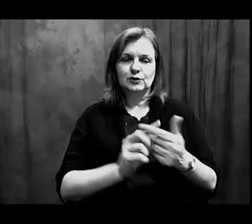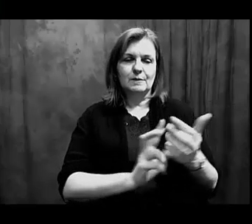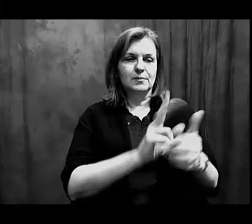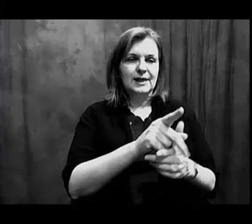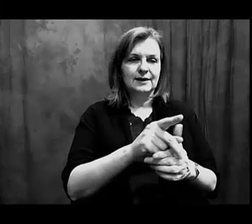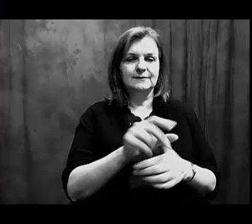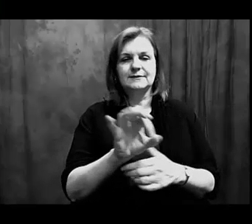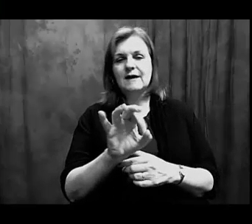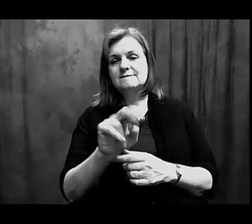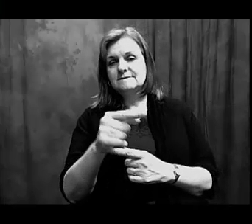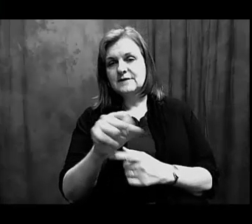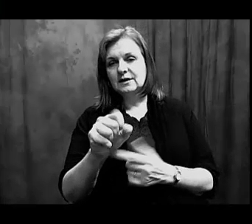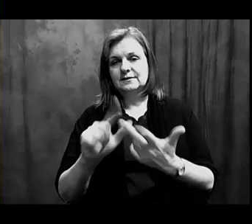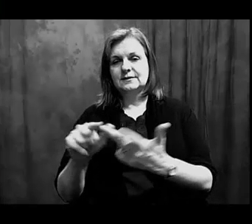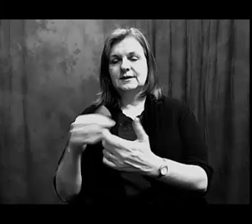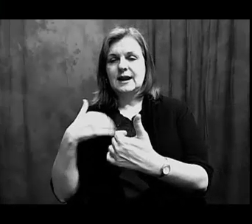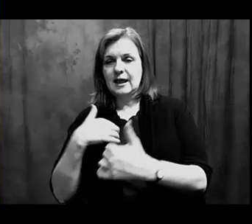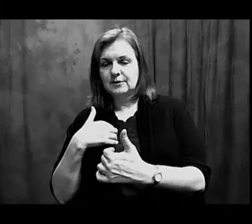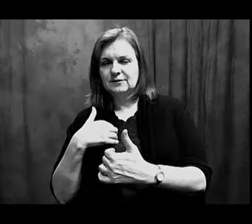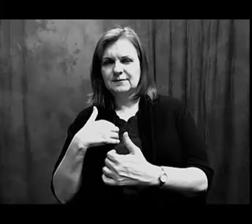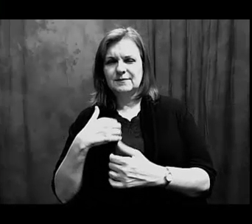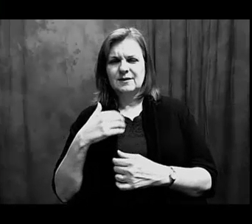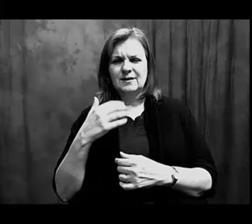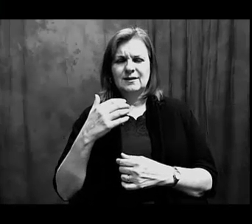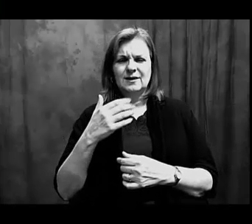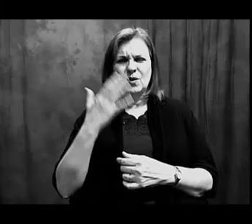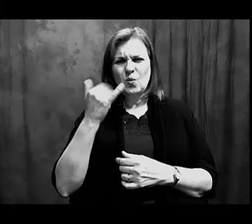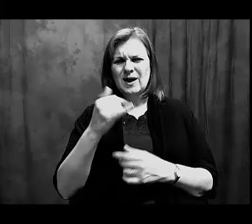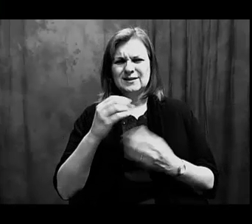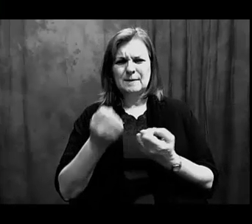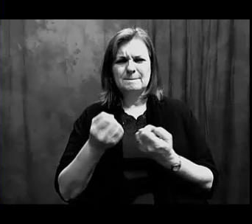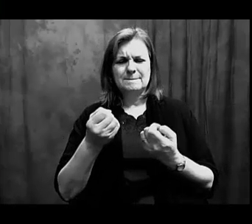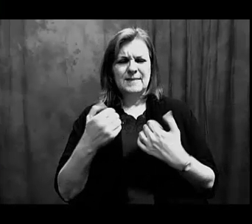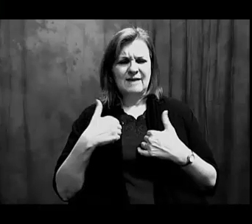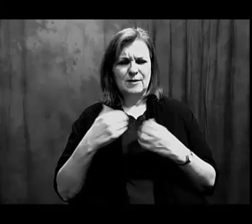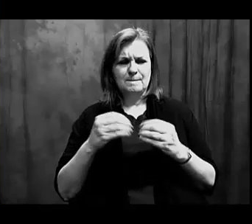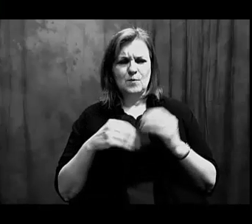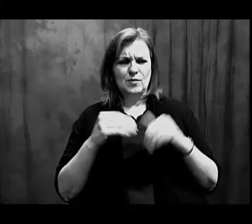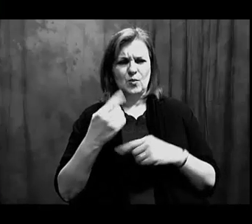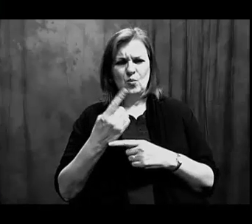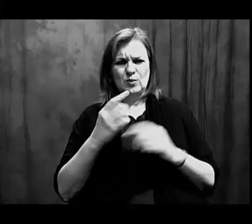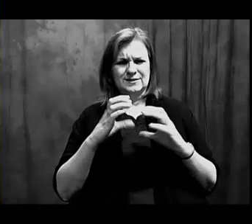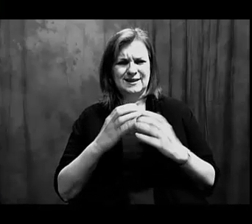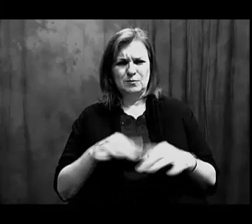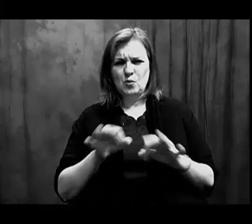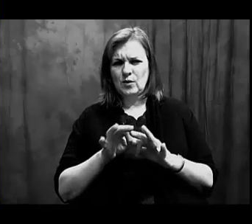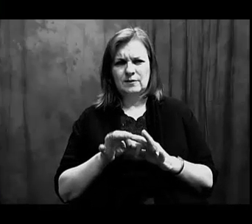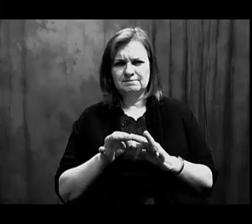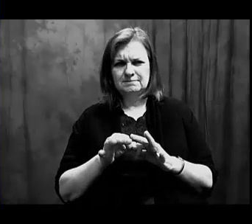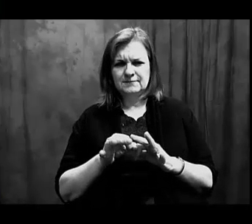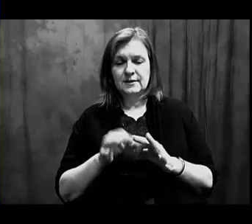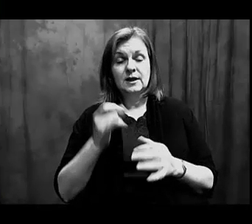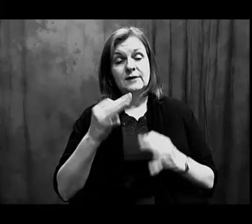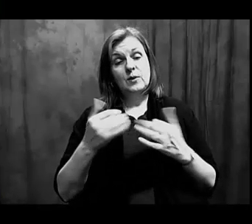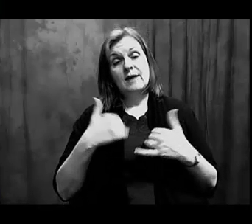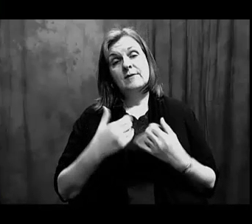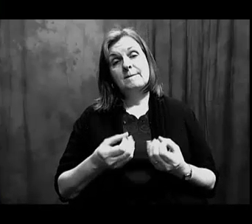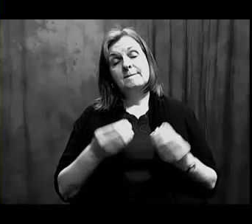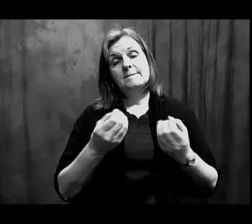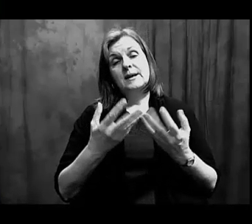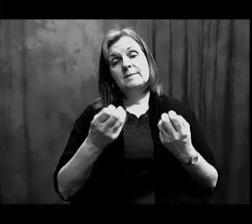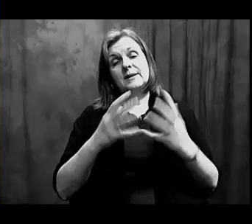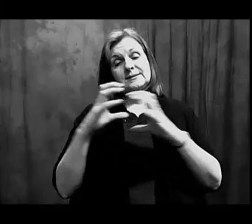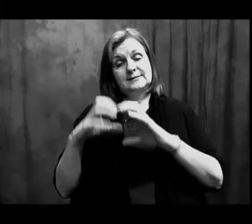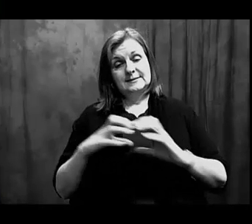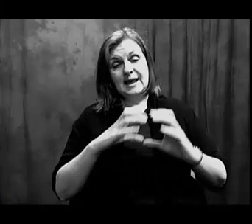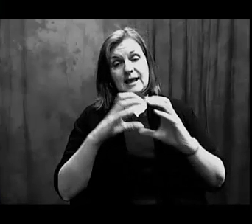why do we care about multicellularity? we have to look at the idea that if we have multicellularity - it means that you can